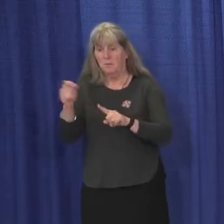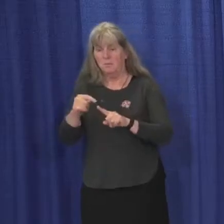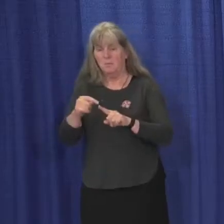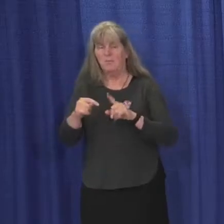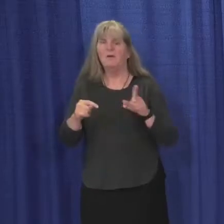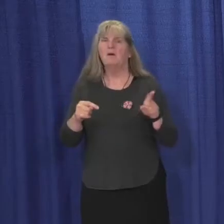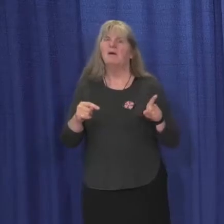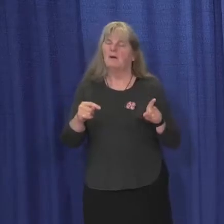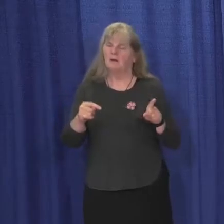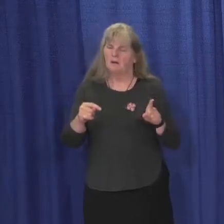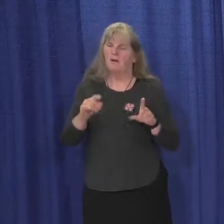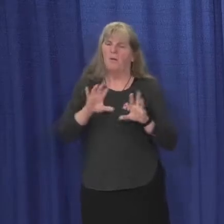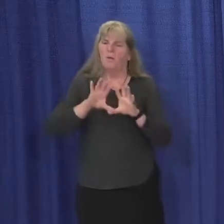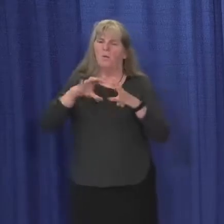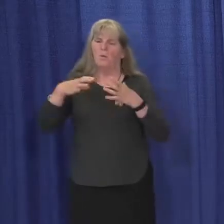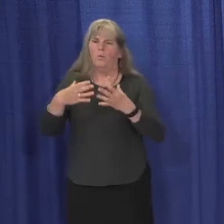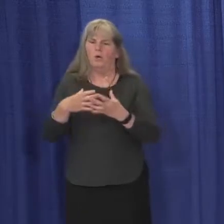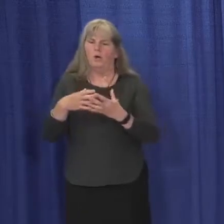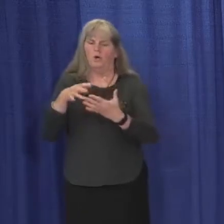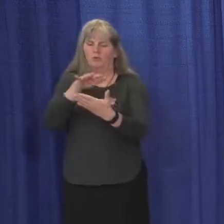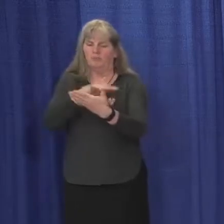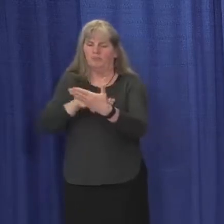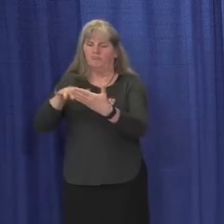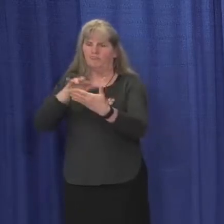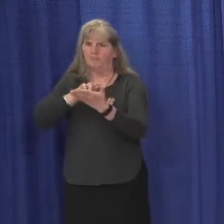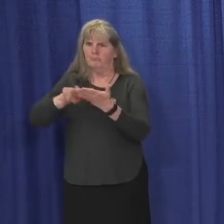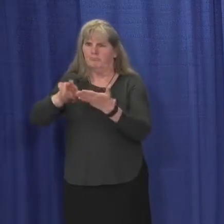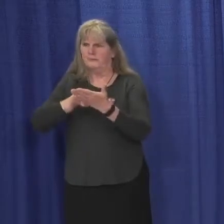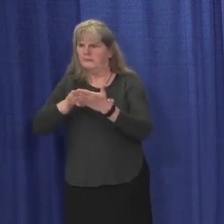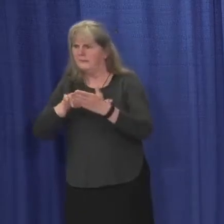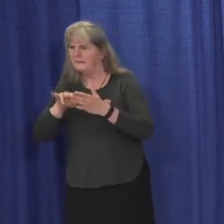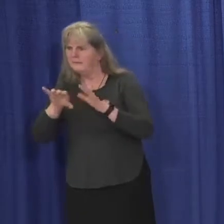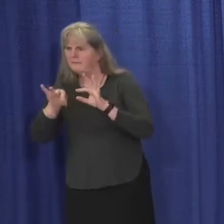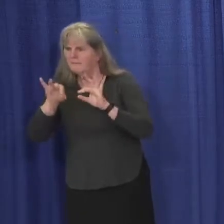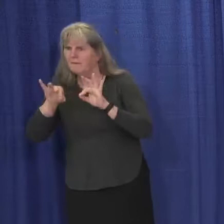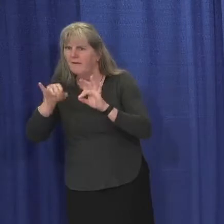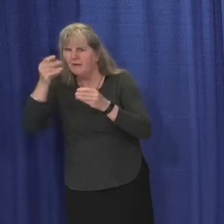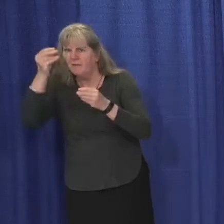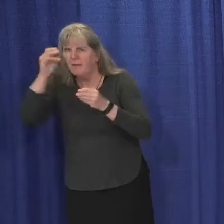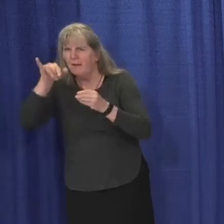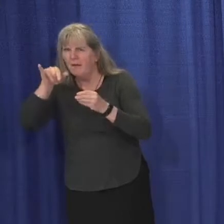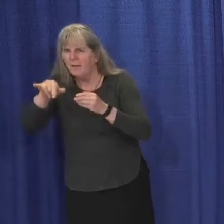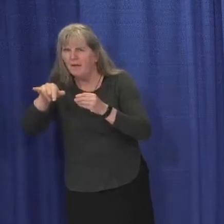That's been a question globally with studies and everyone's been